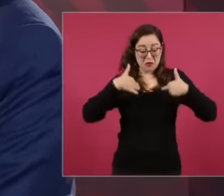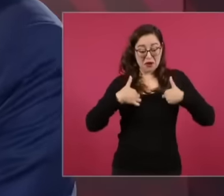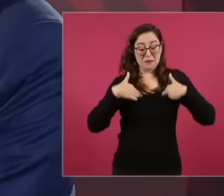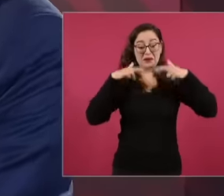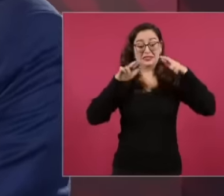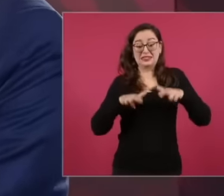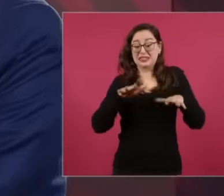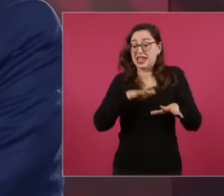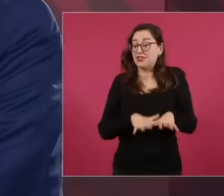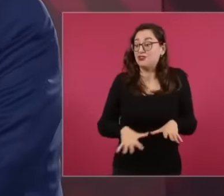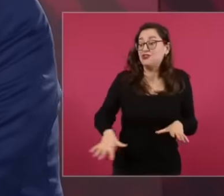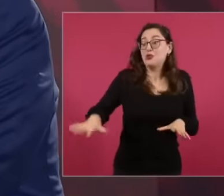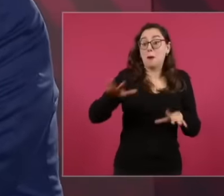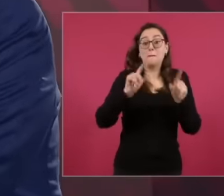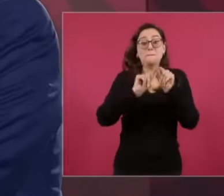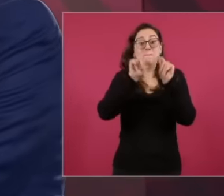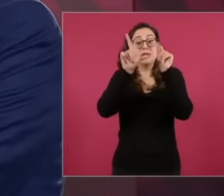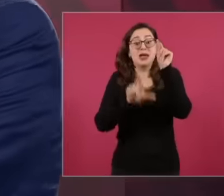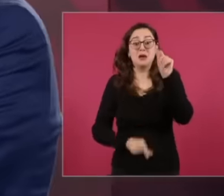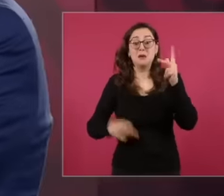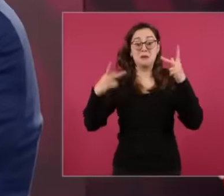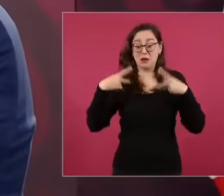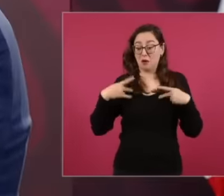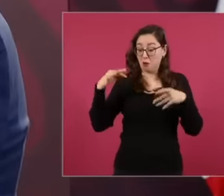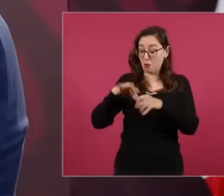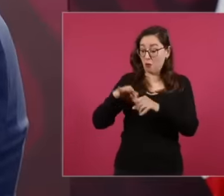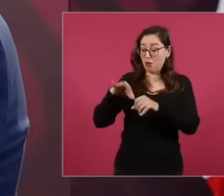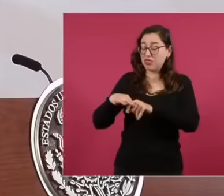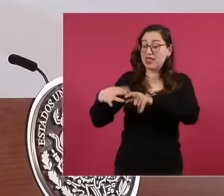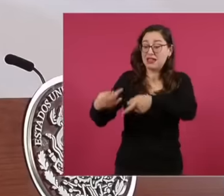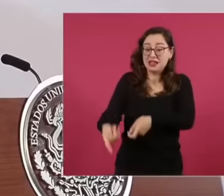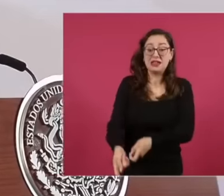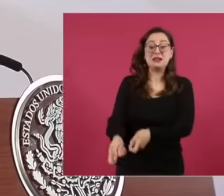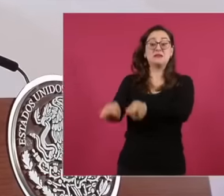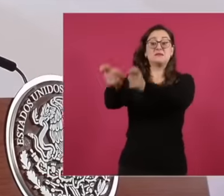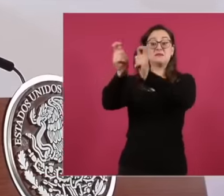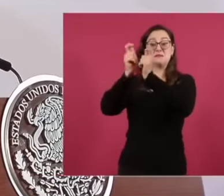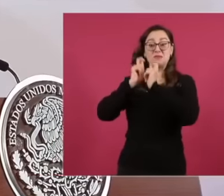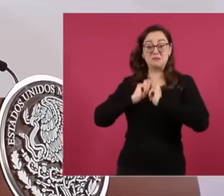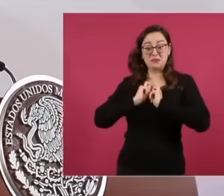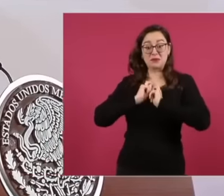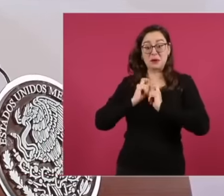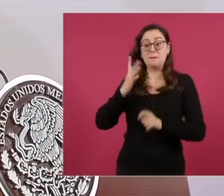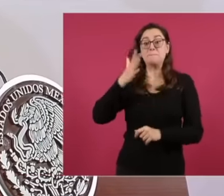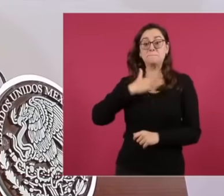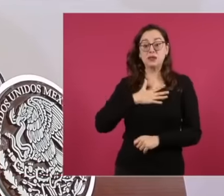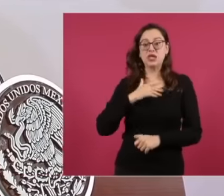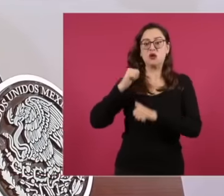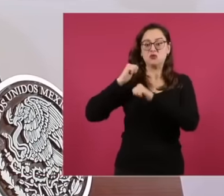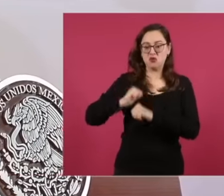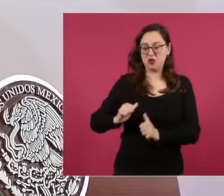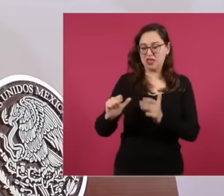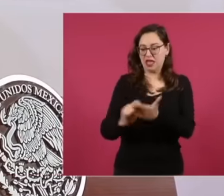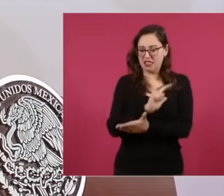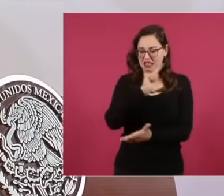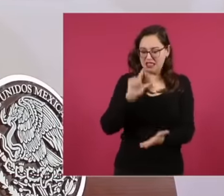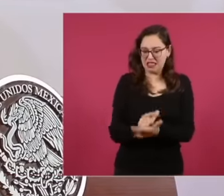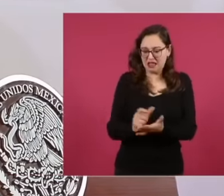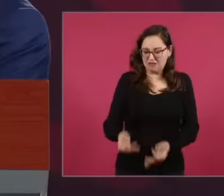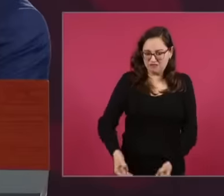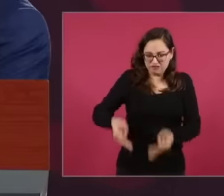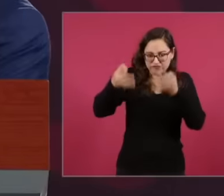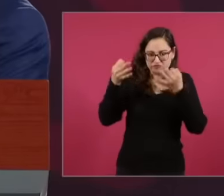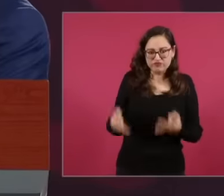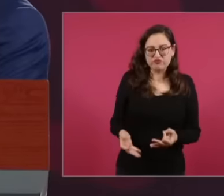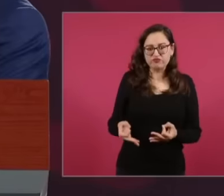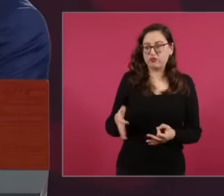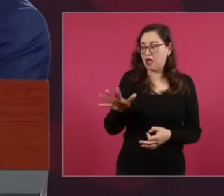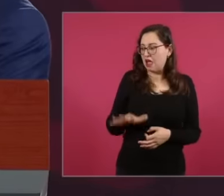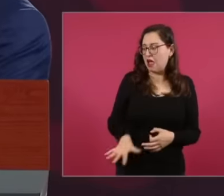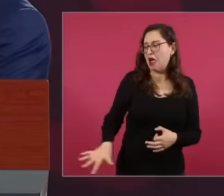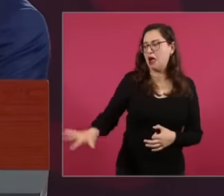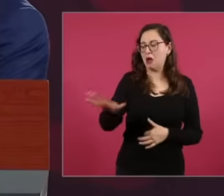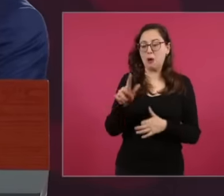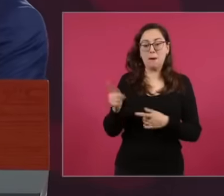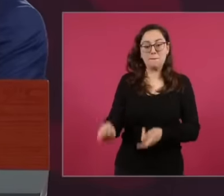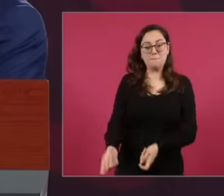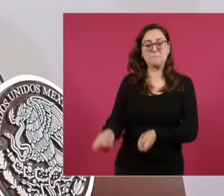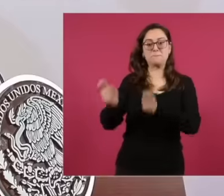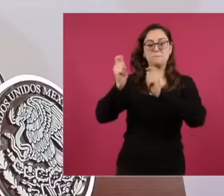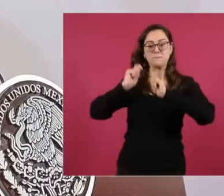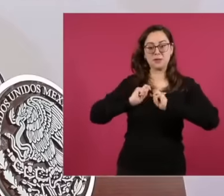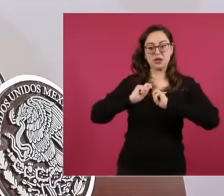By decision of the people, I have legitimate legal authority. They did not impose on me. I am not